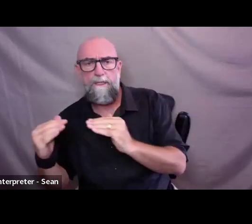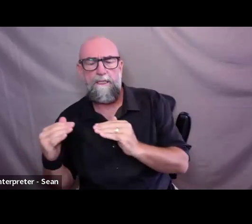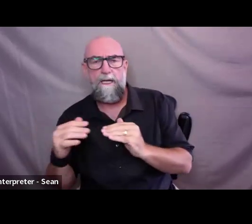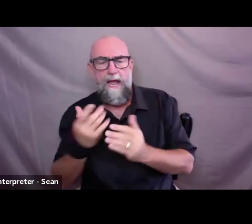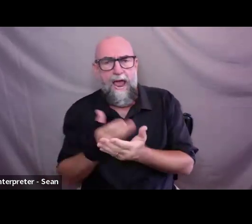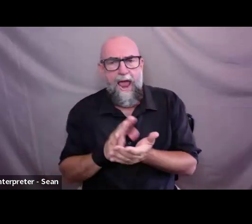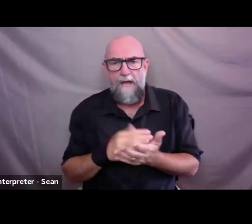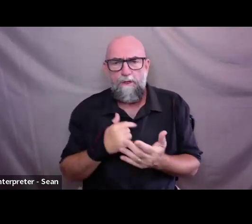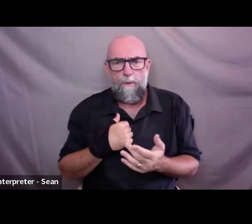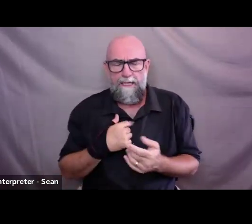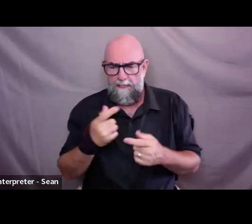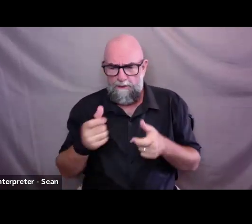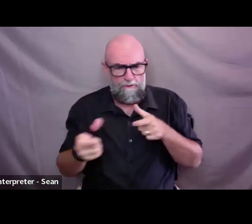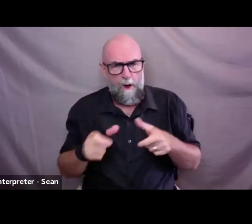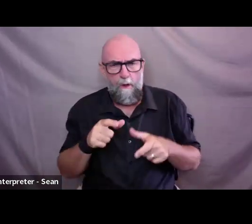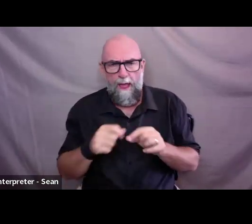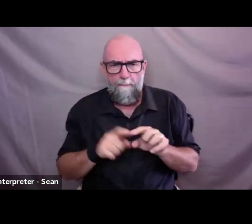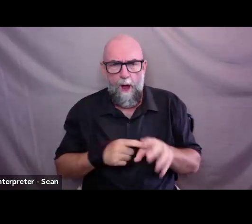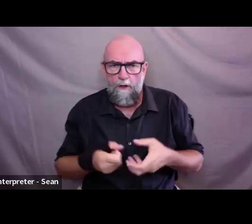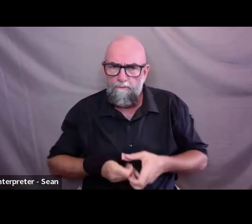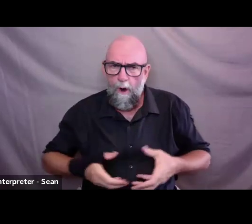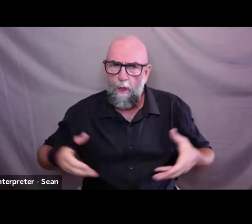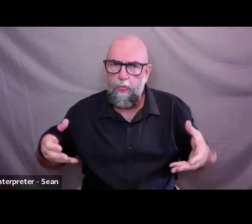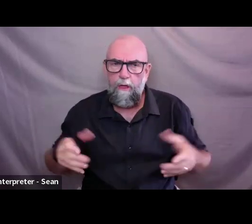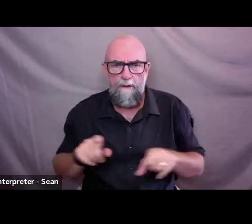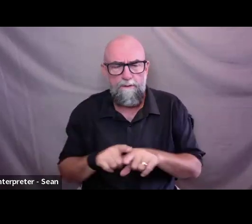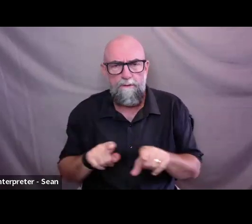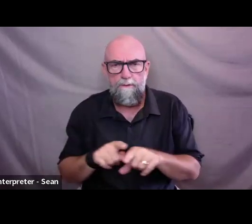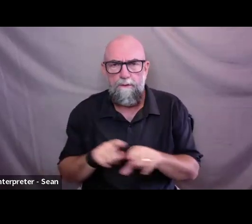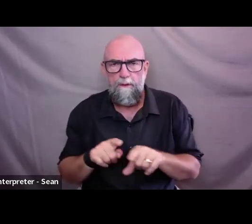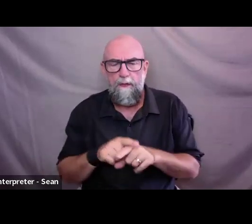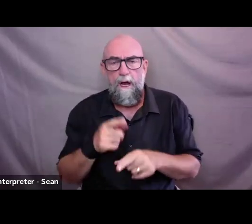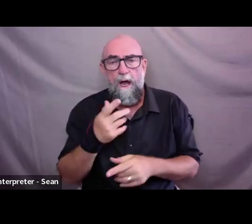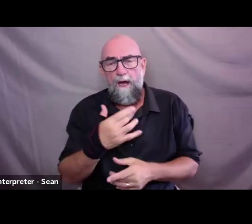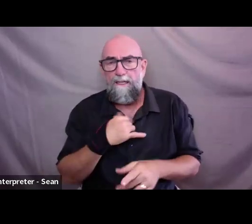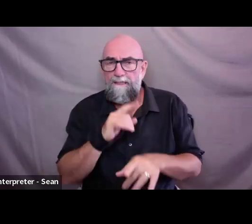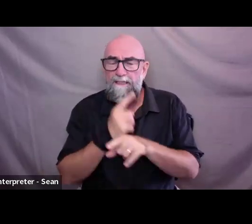Uses 15 to 20 tons of carbon